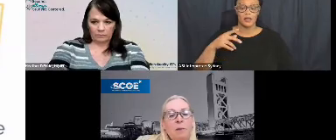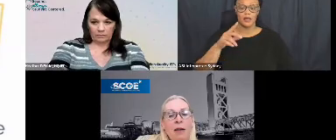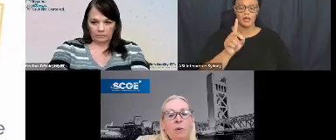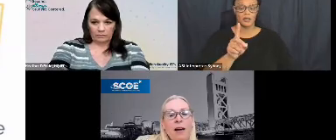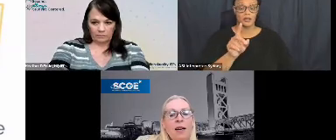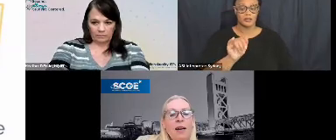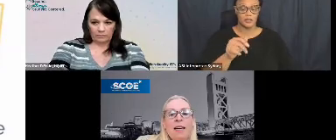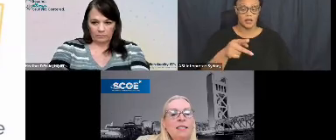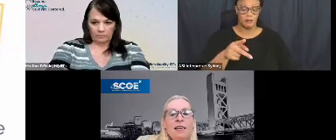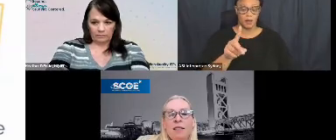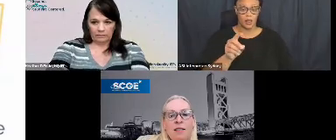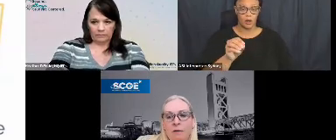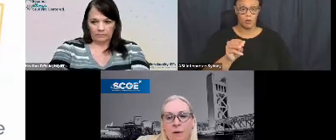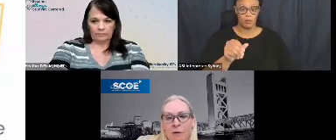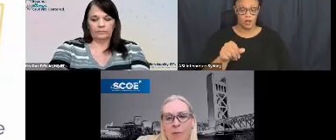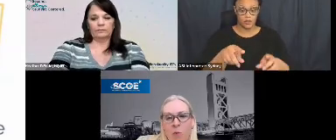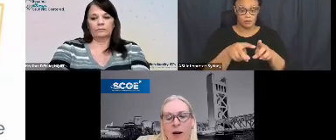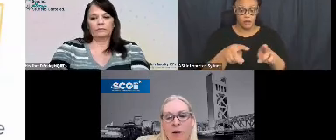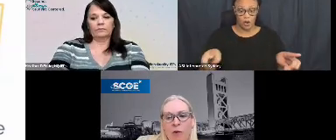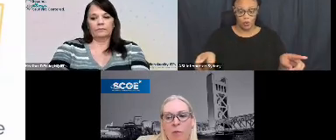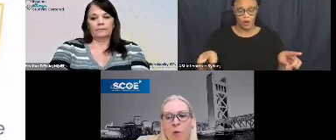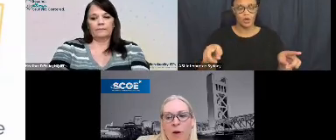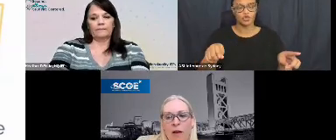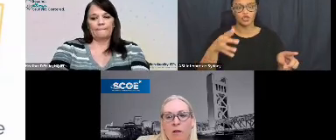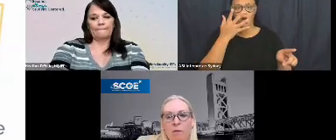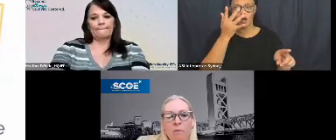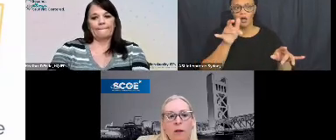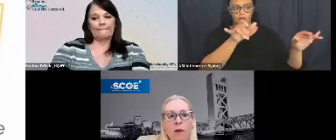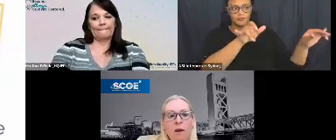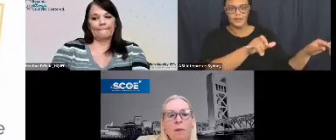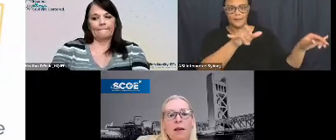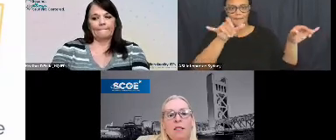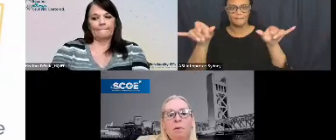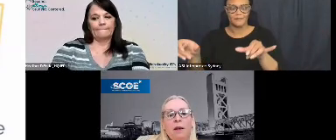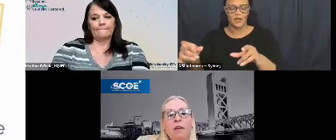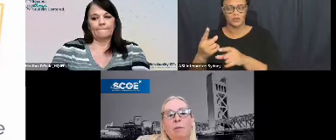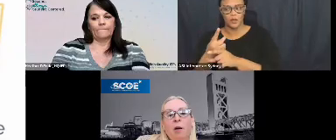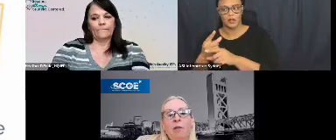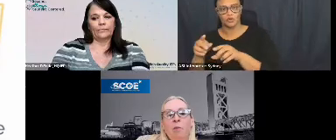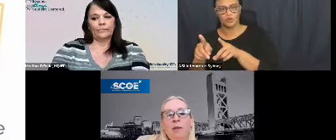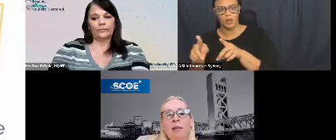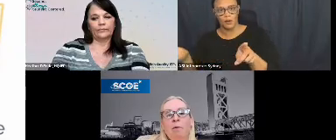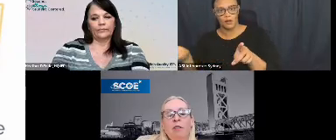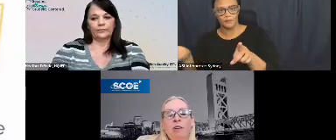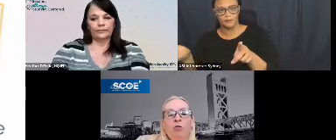this pathway didn't differ from the regular diploma because the diploma that was labeled